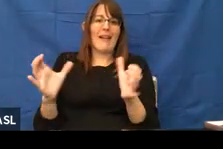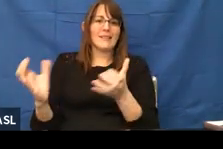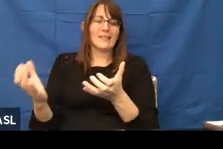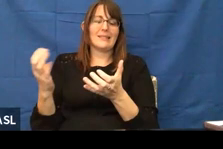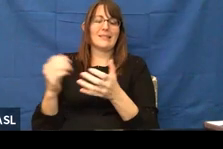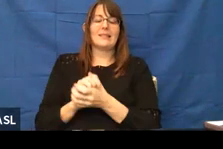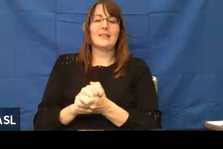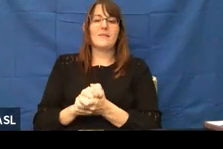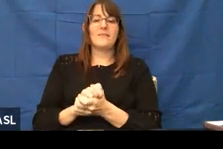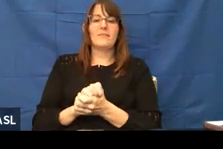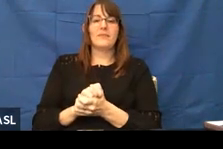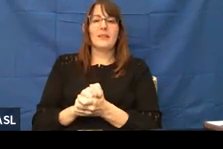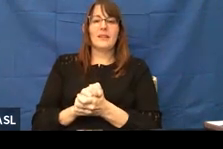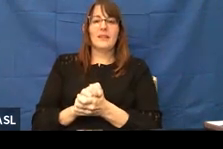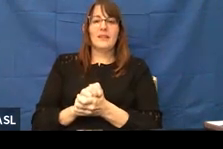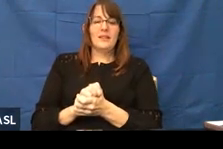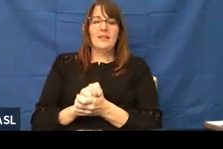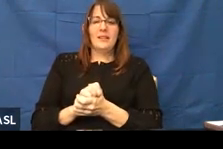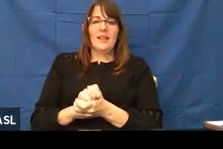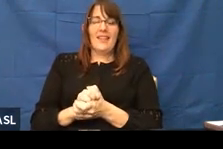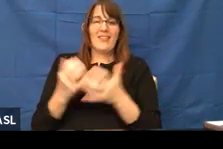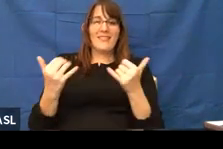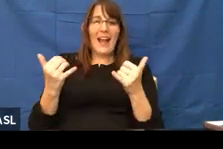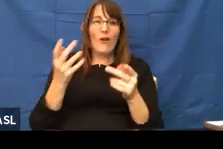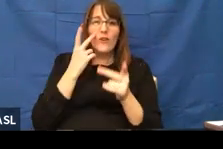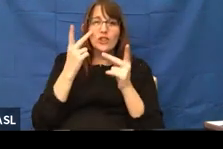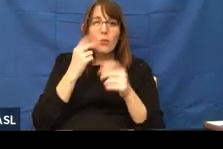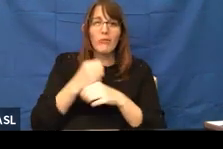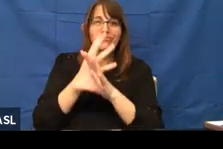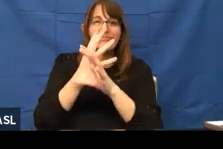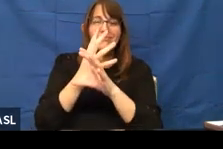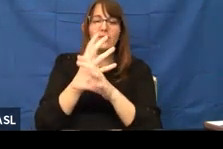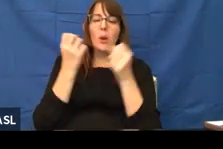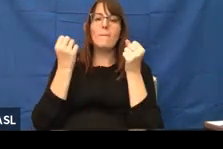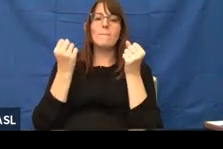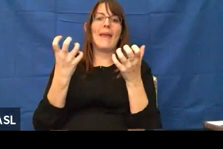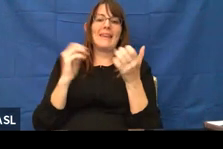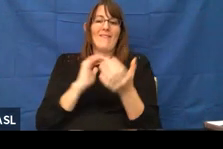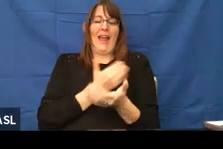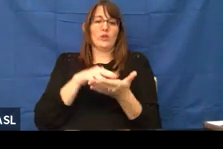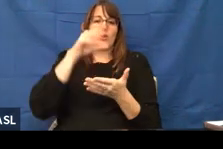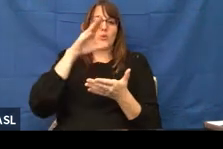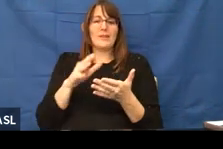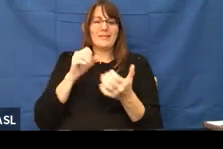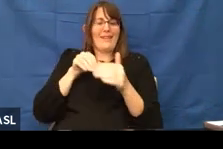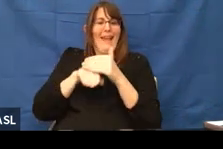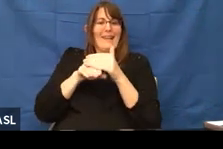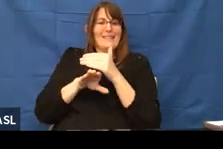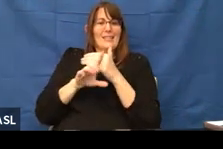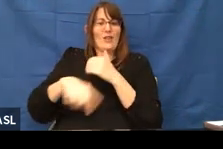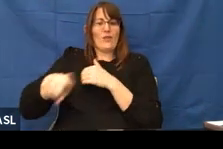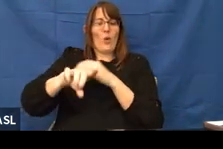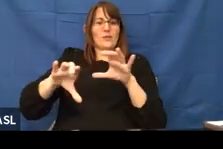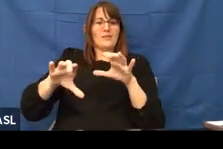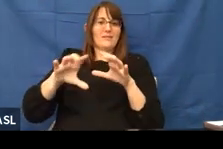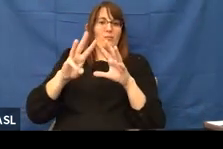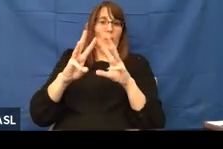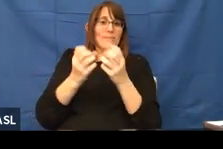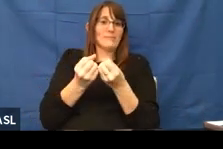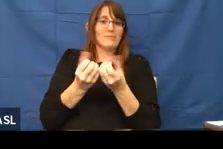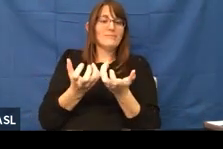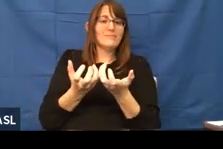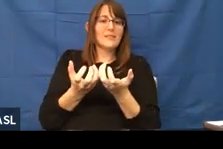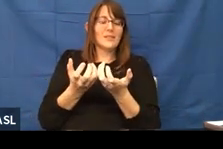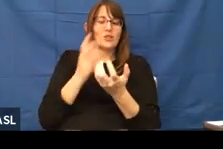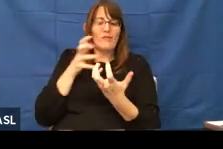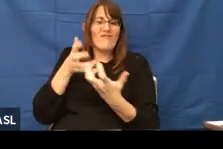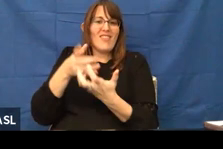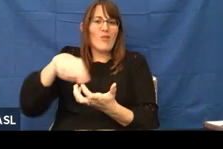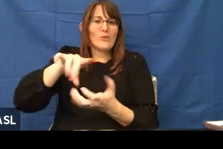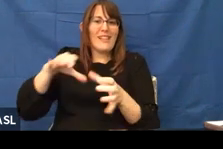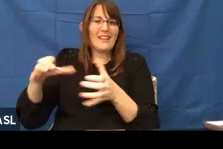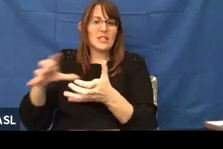Jewyl Alderson Clarke, SDCOE: And all of those have gone into a virtual space so many of our Capstone students might be a good fit for an H fat class or you know something on